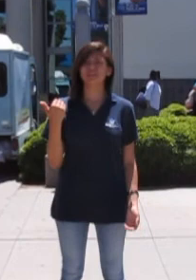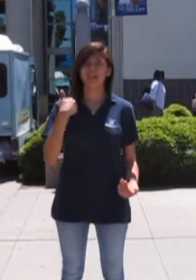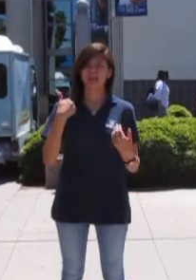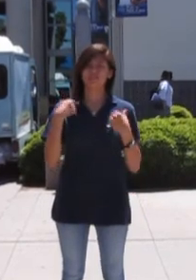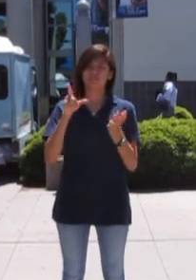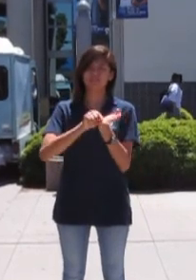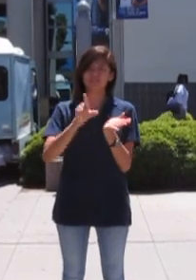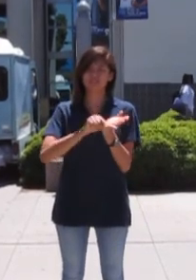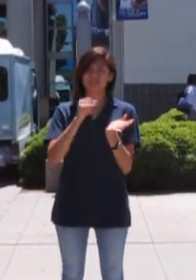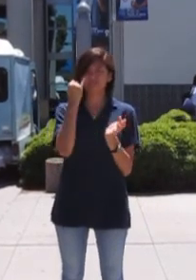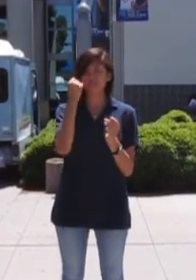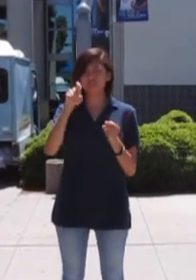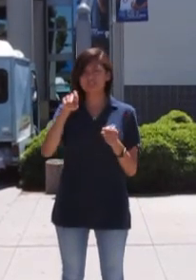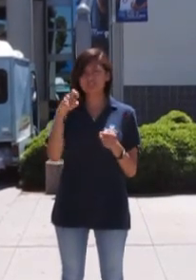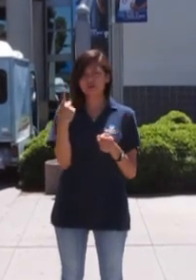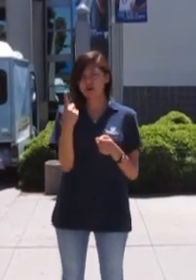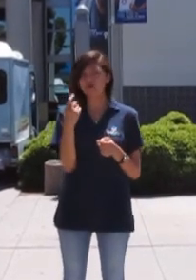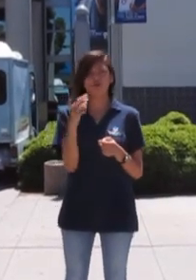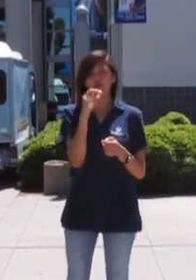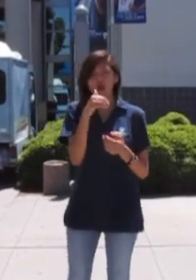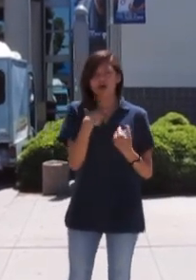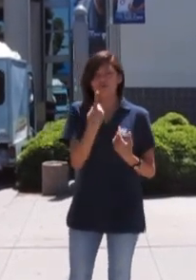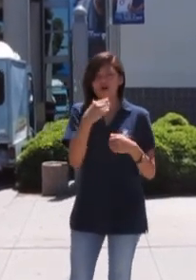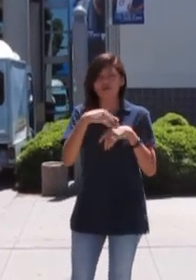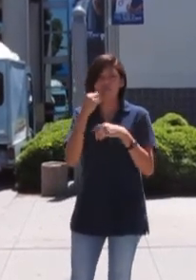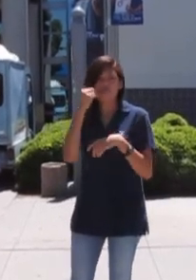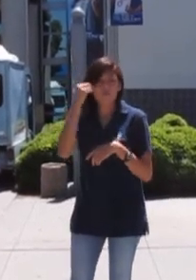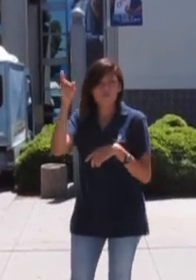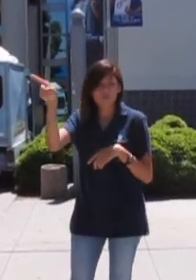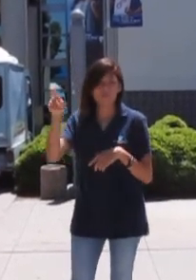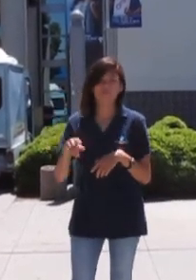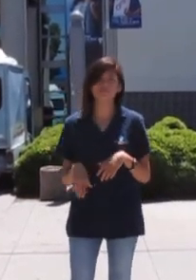Also, we have printers, if you need to use a printer for your classes and you don't have one at home.